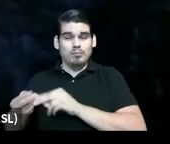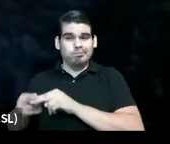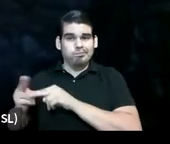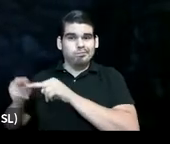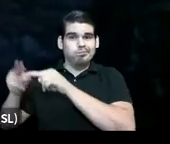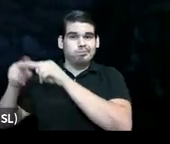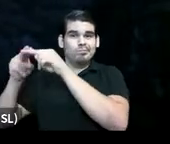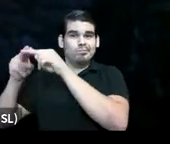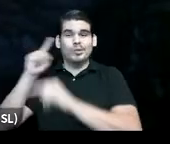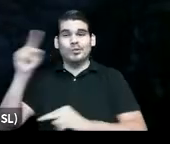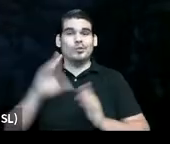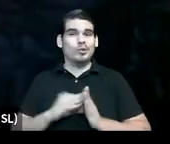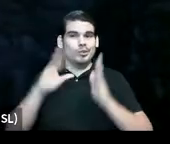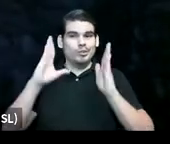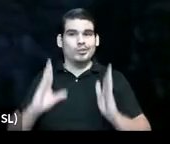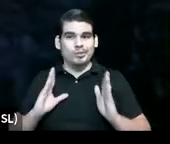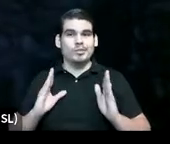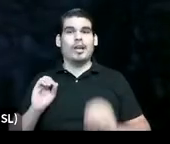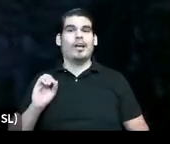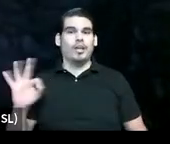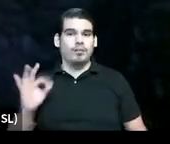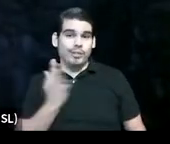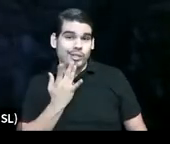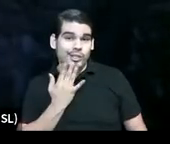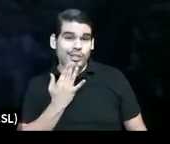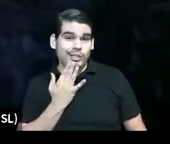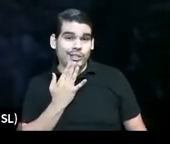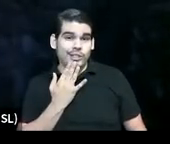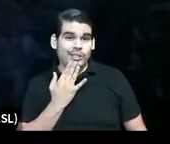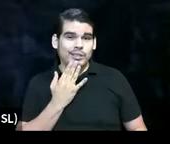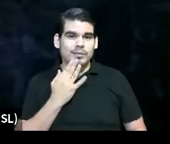paste it basically students of color, do not have access to the Internet, and there are still